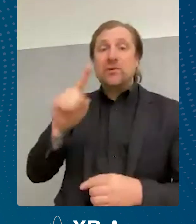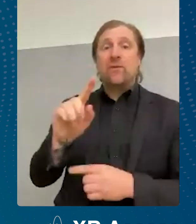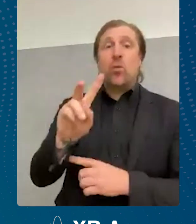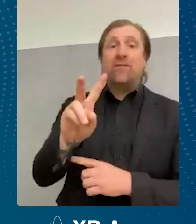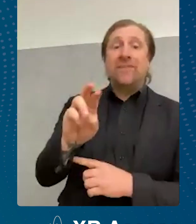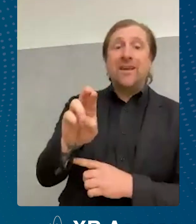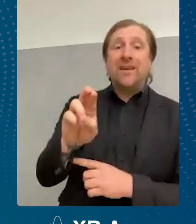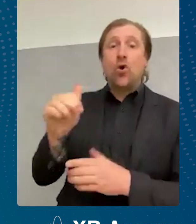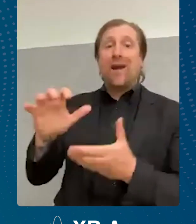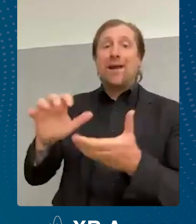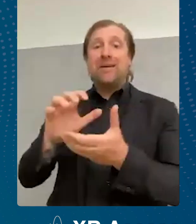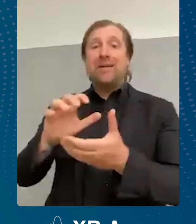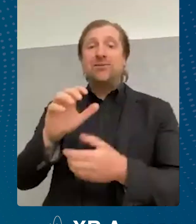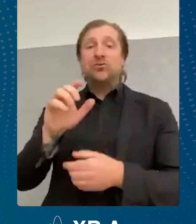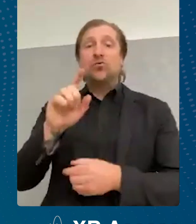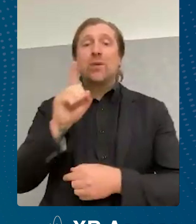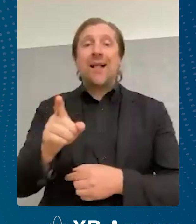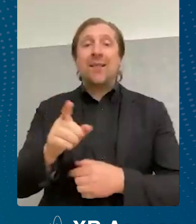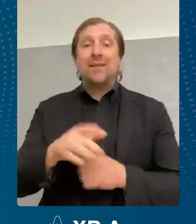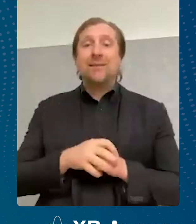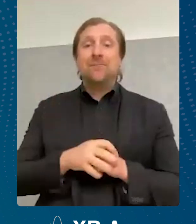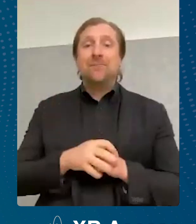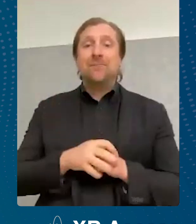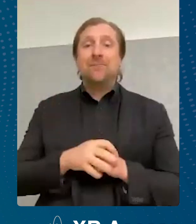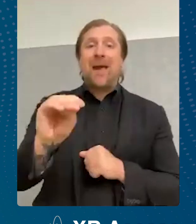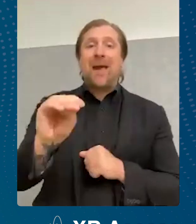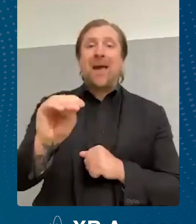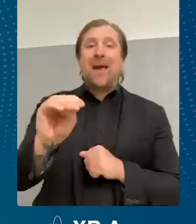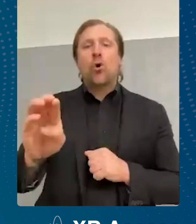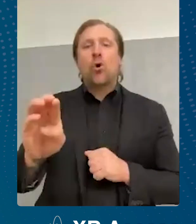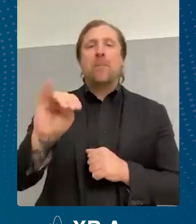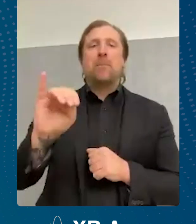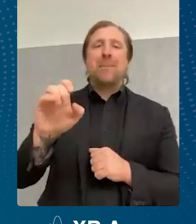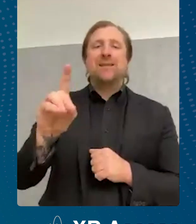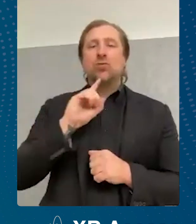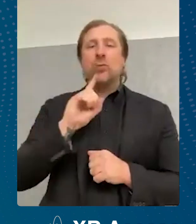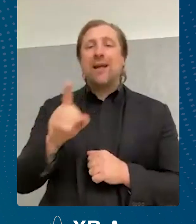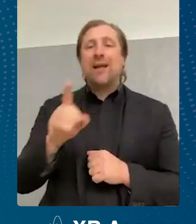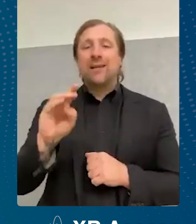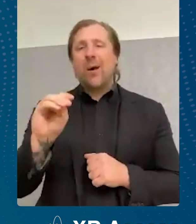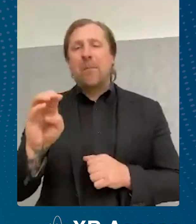So I'm towards the end of my preliminary research,